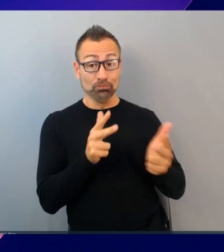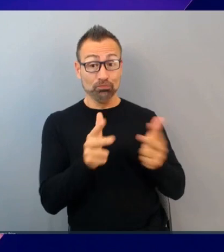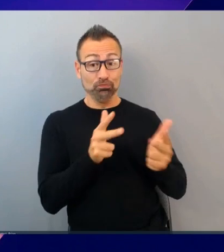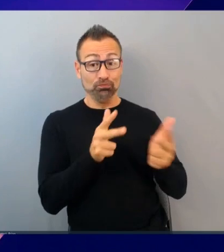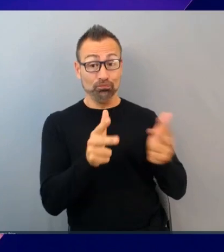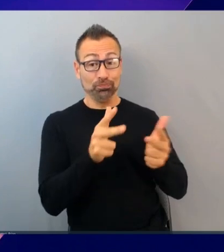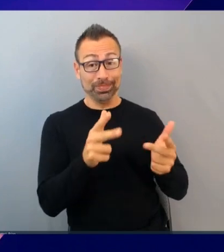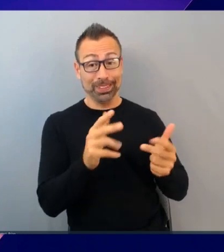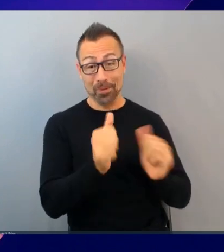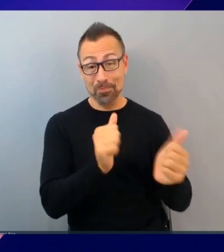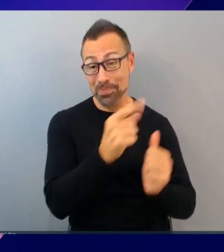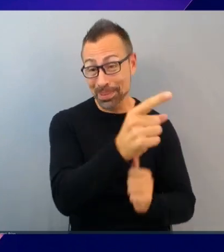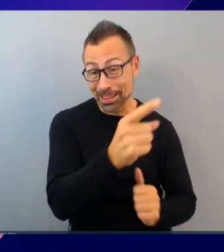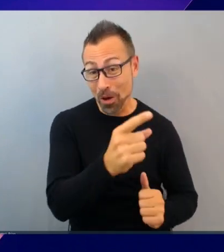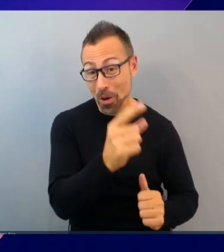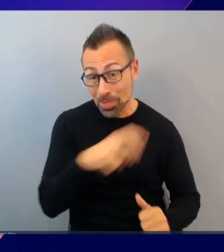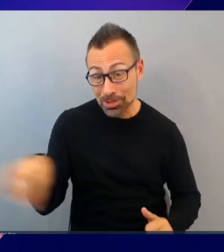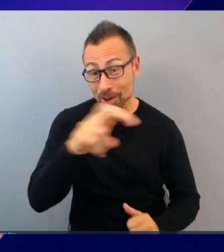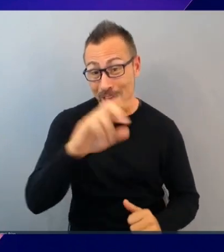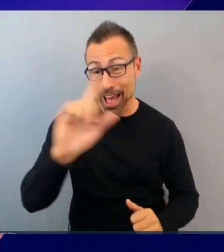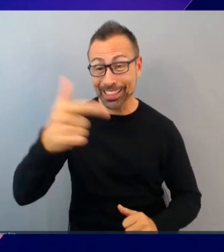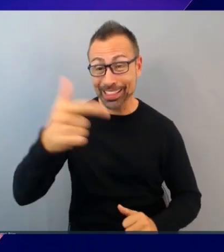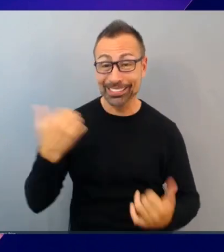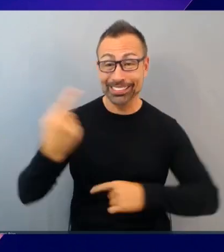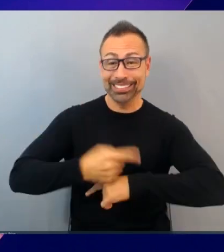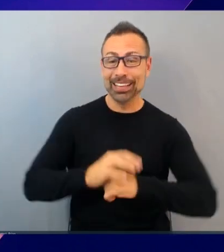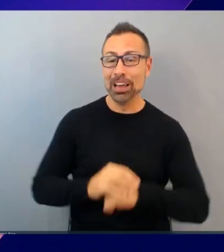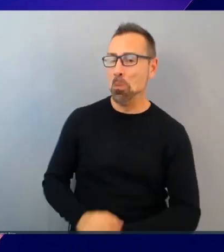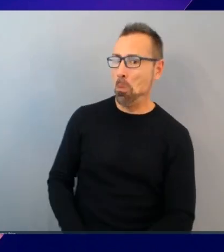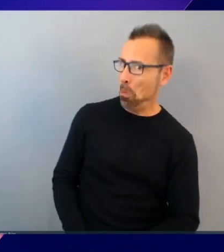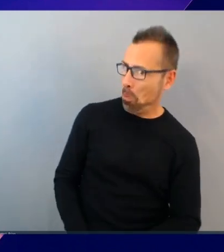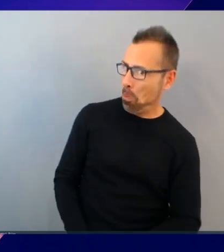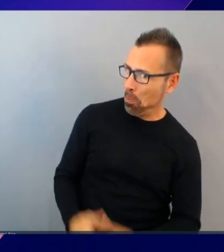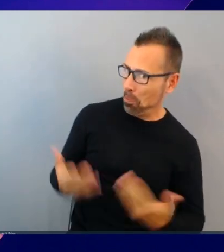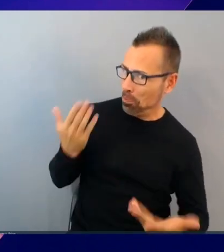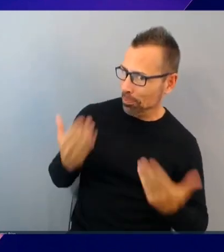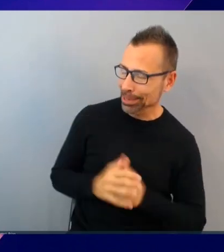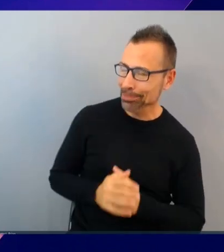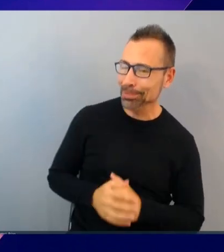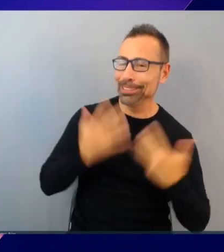Awesome. Well, I hope everyone enjoyed learning about DeepRacer as much as I did.